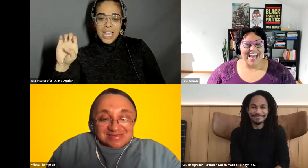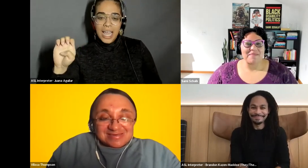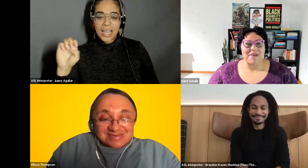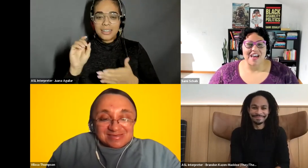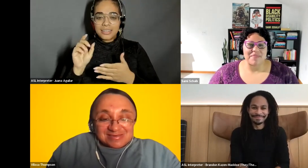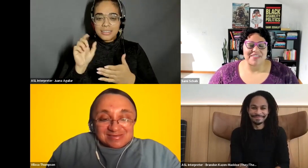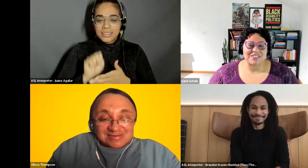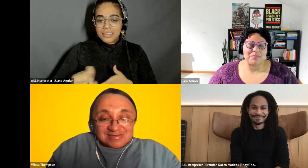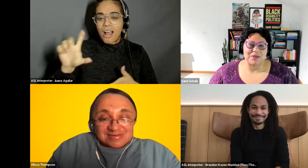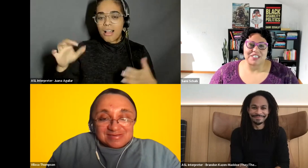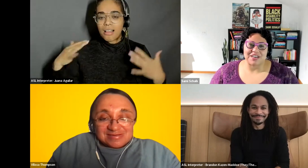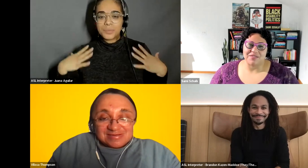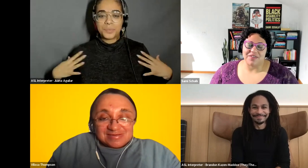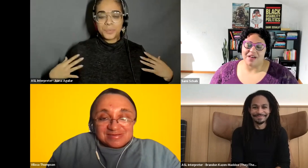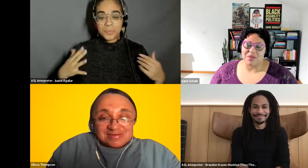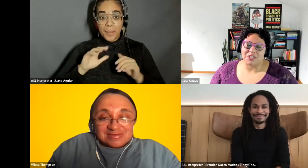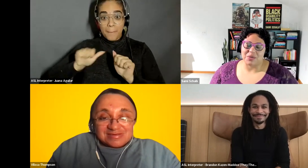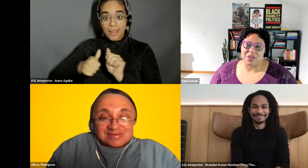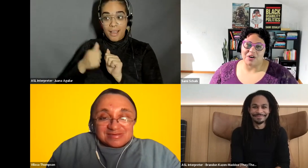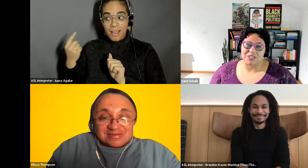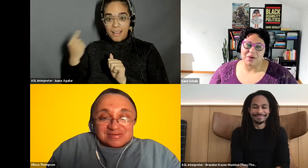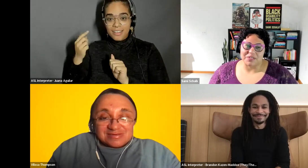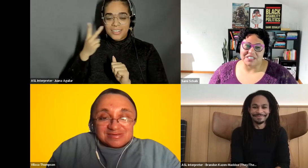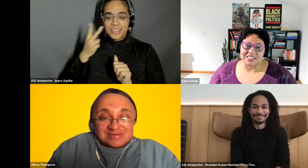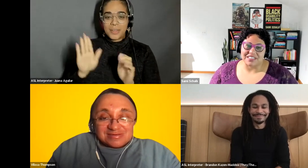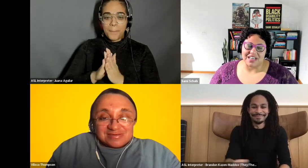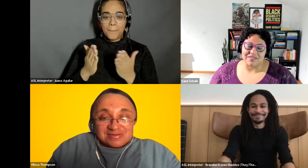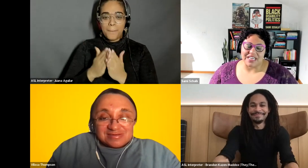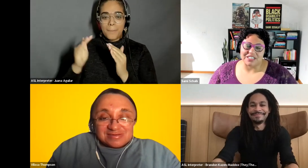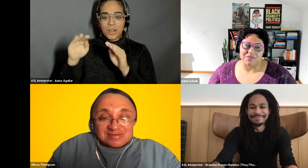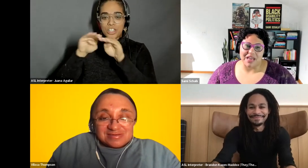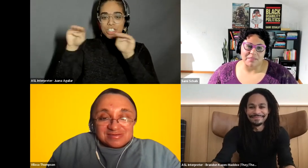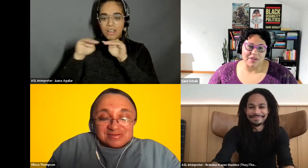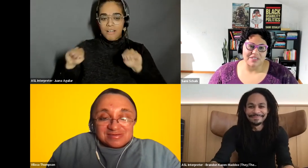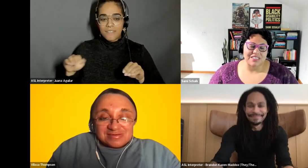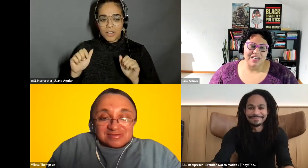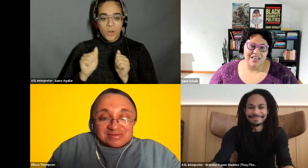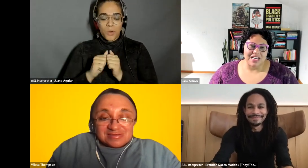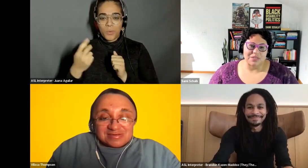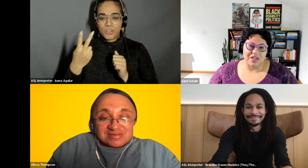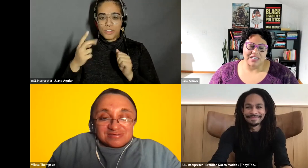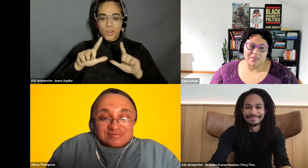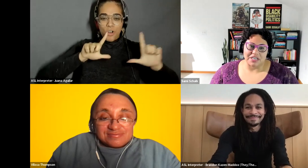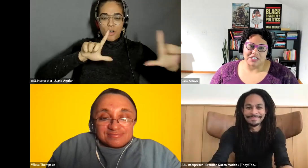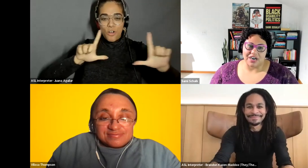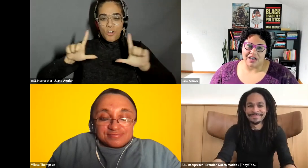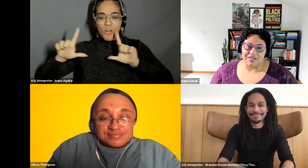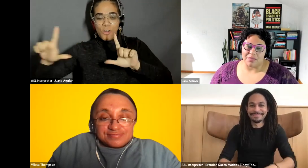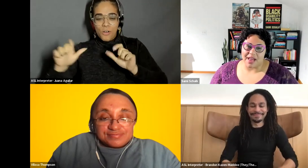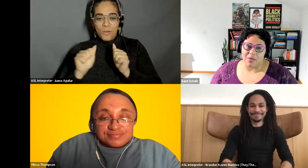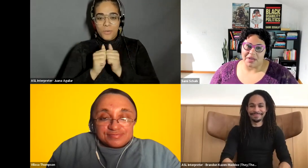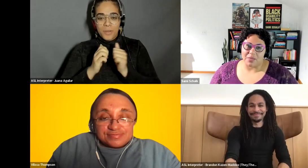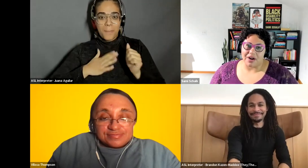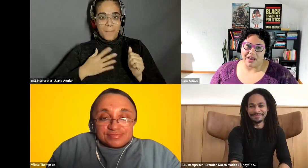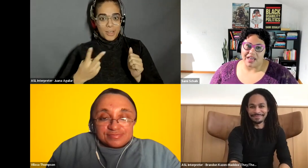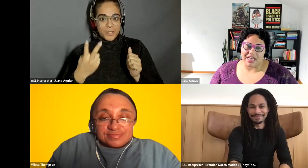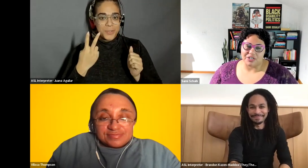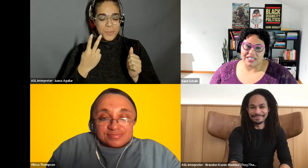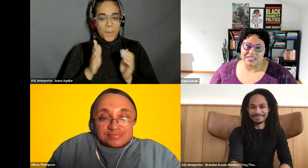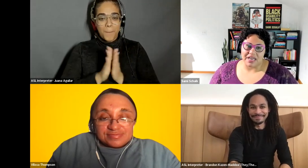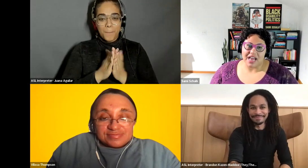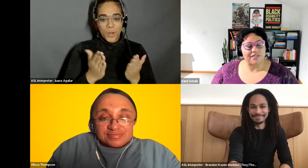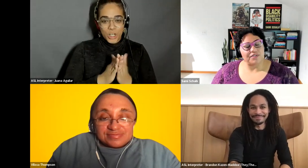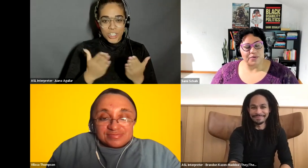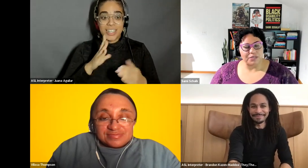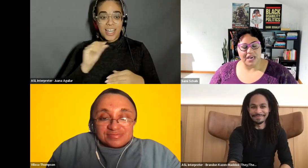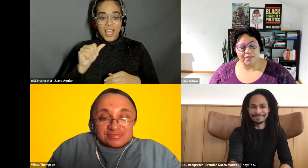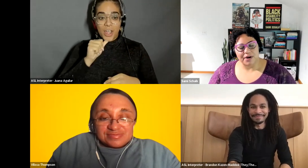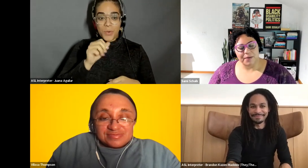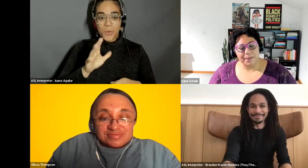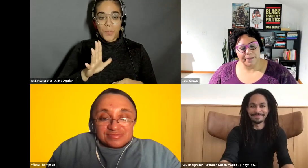Sami Schalk: and behind me there's a bookshelf with 2 large posters of each of my books, as well as a picture of a black woman wearing a dress made out of newspaper.